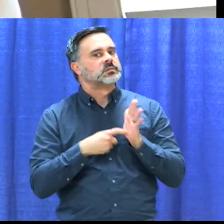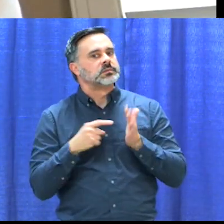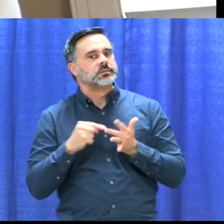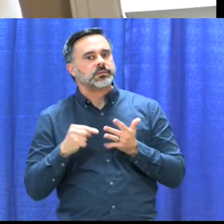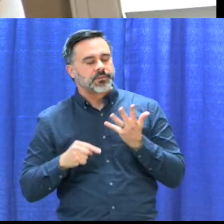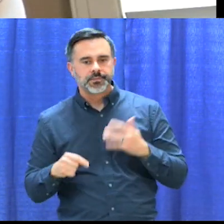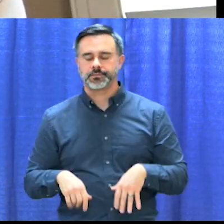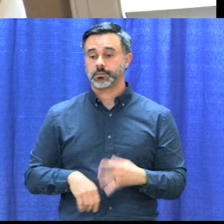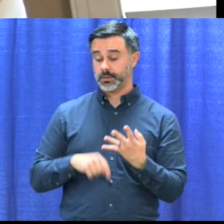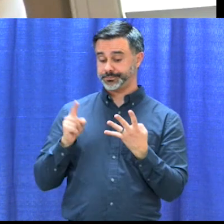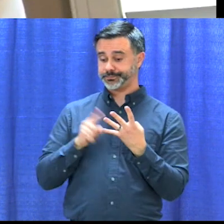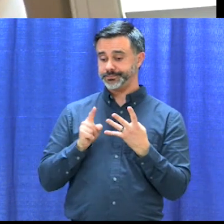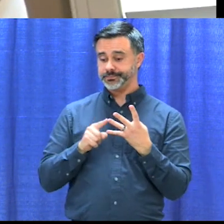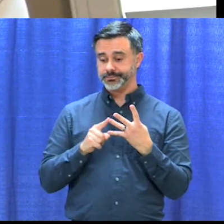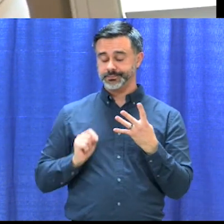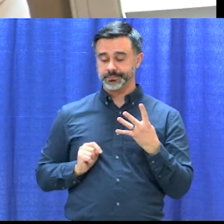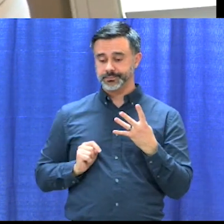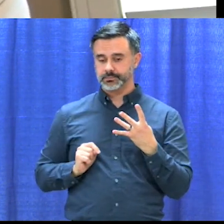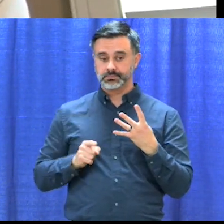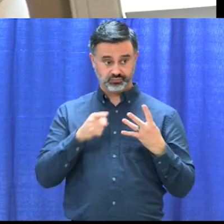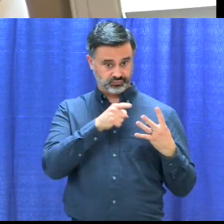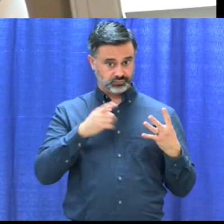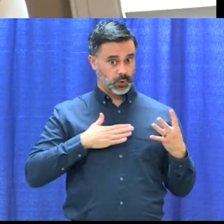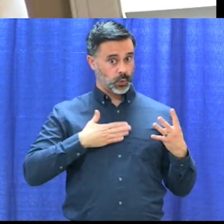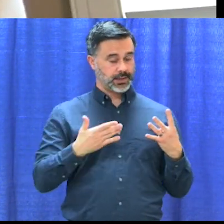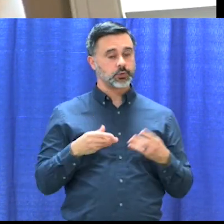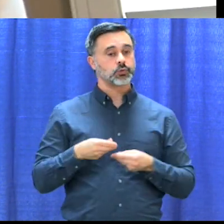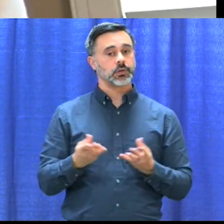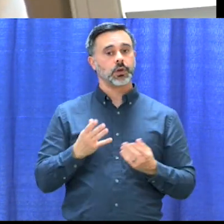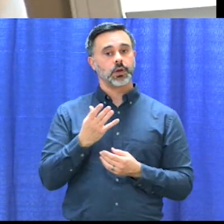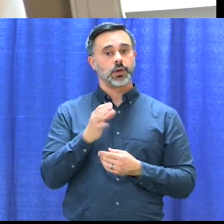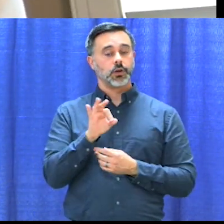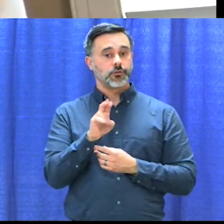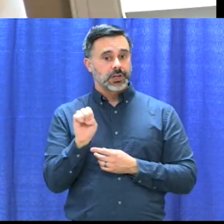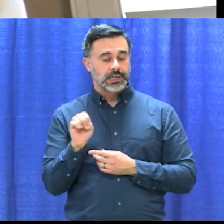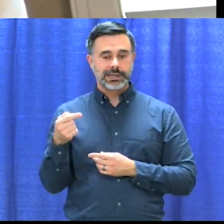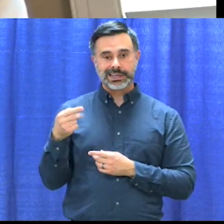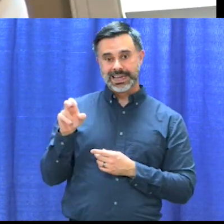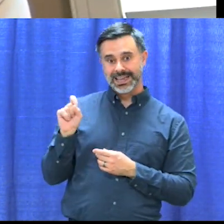Number 3: would you be willing to enable free guests or roaming access to anyone in your